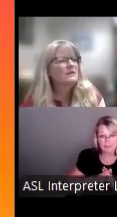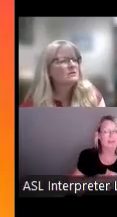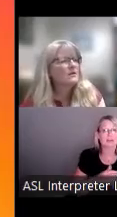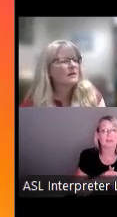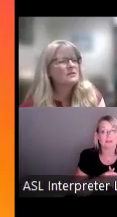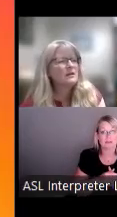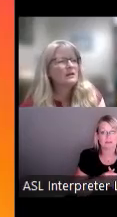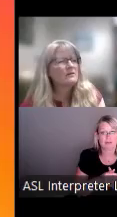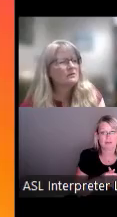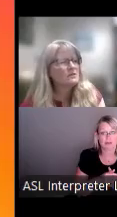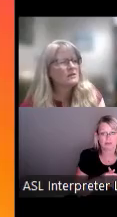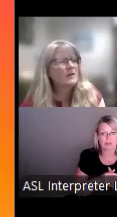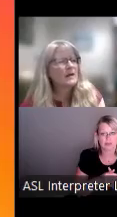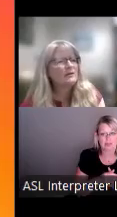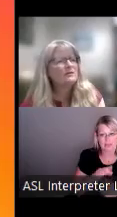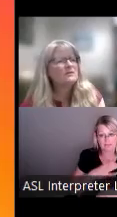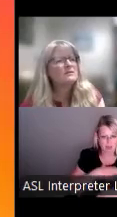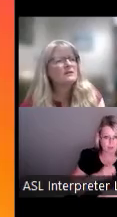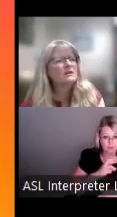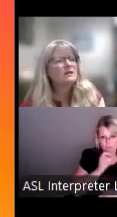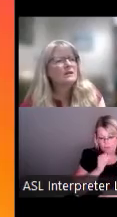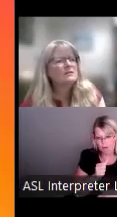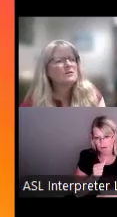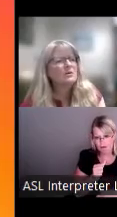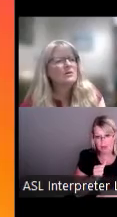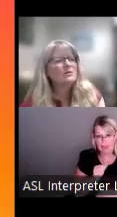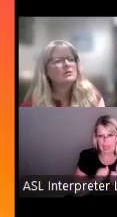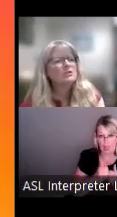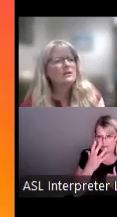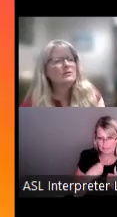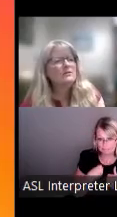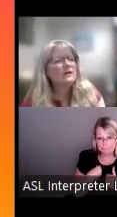affects their appetite, their sleep patterns, and so a child